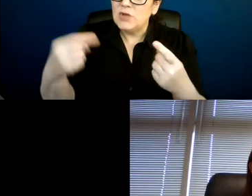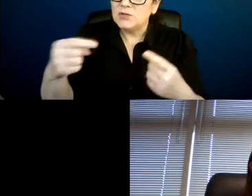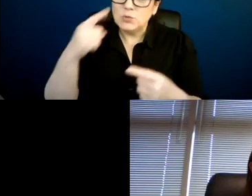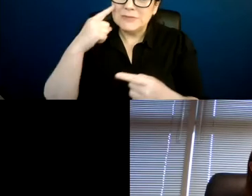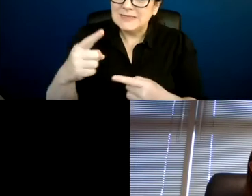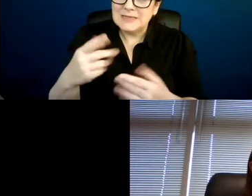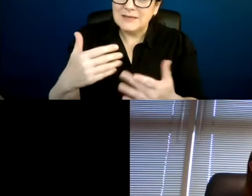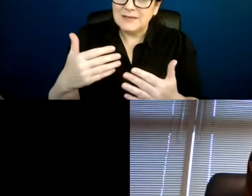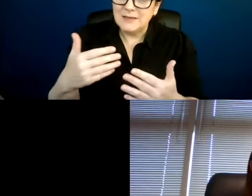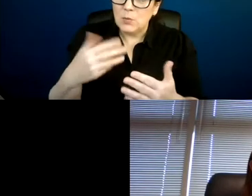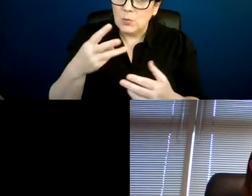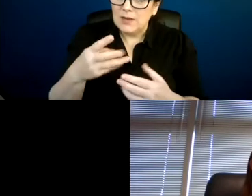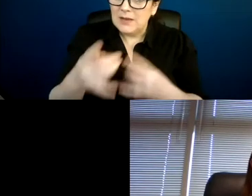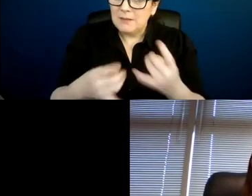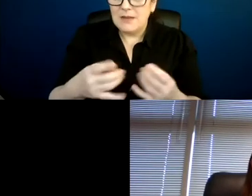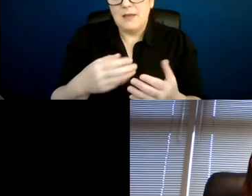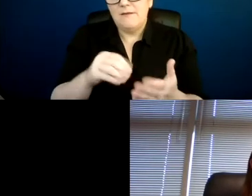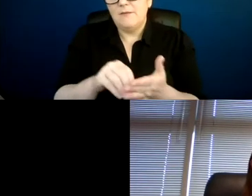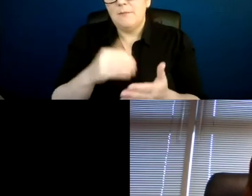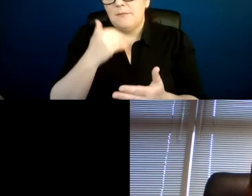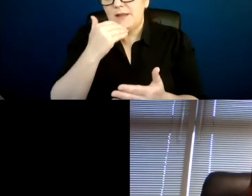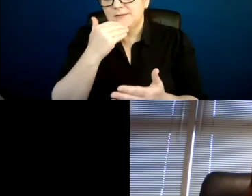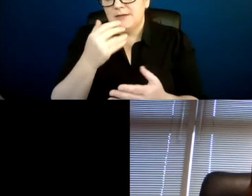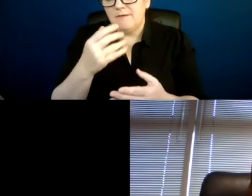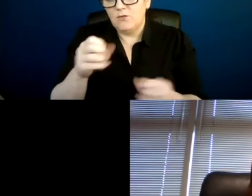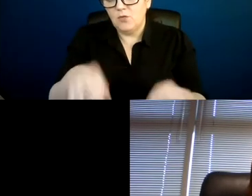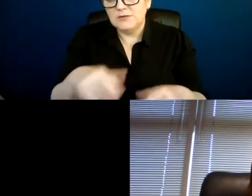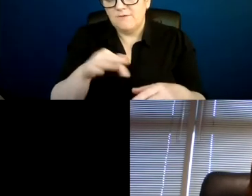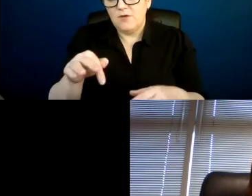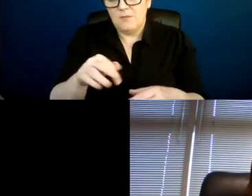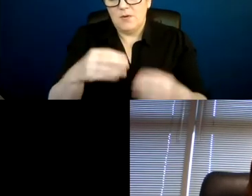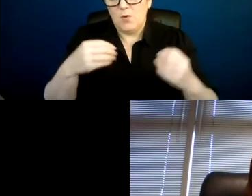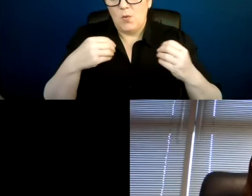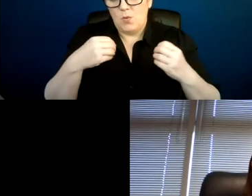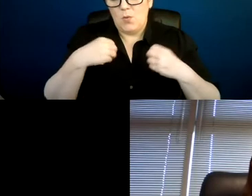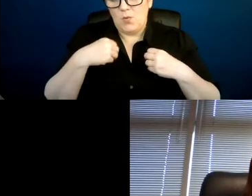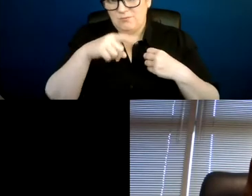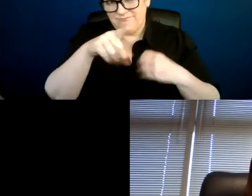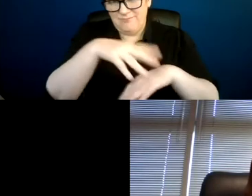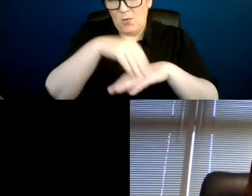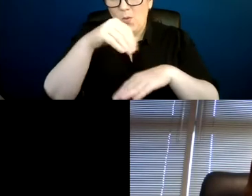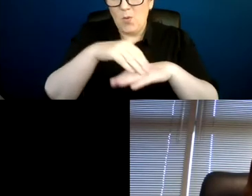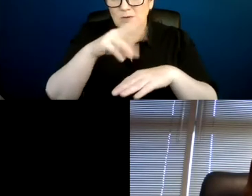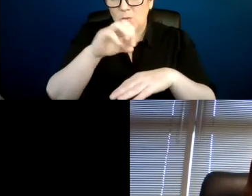there. There are obviously plenty coming from an old wards of courts into a very different system,